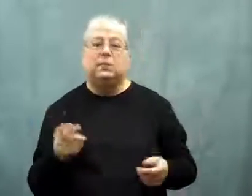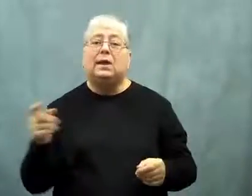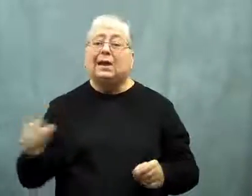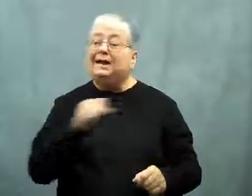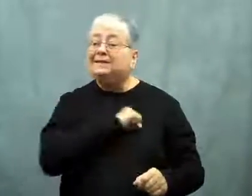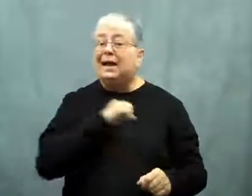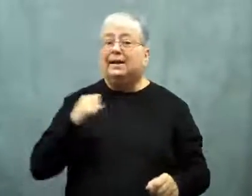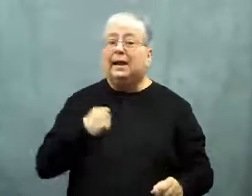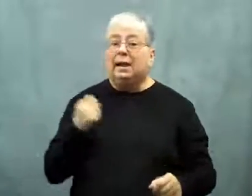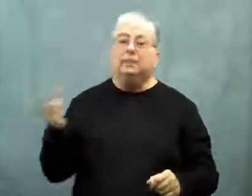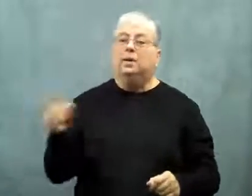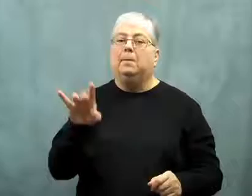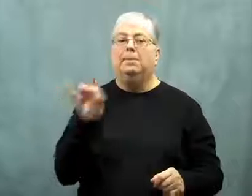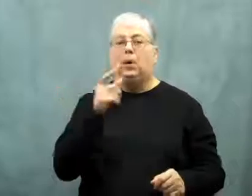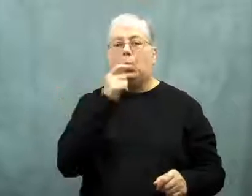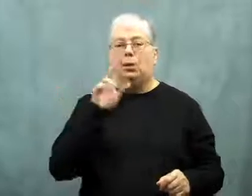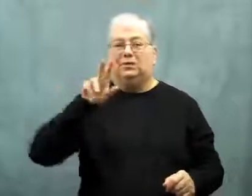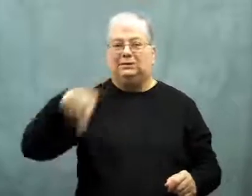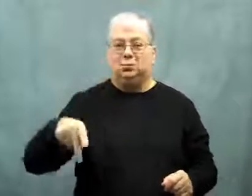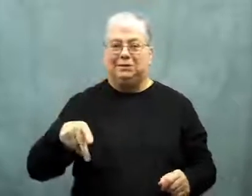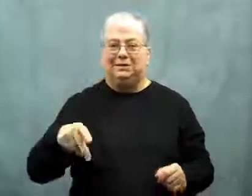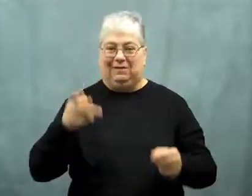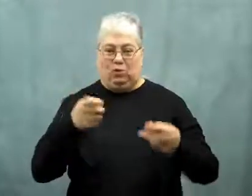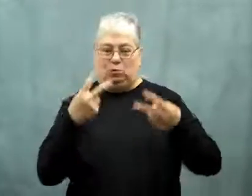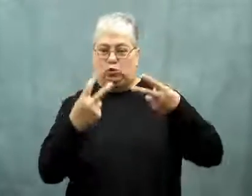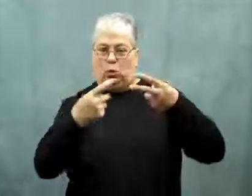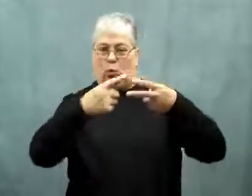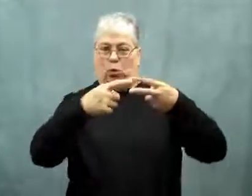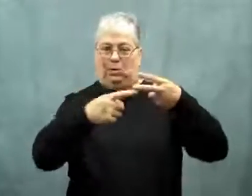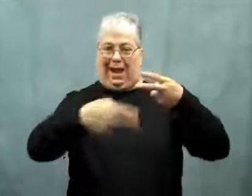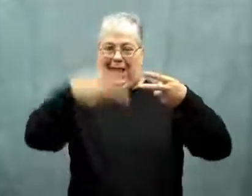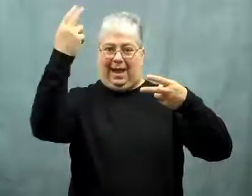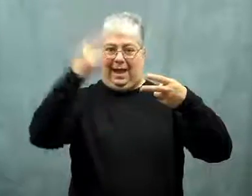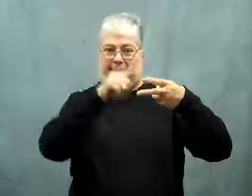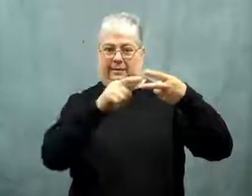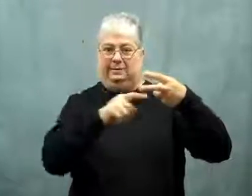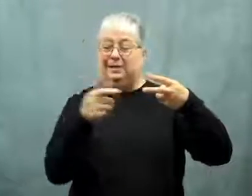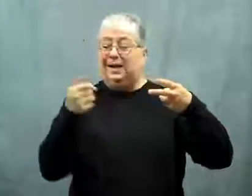The Senate will choose the Vice President from the two highest candidates.